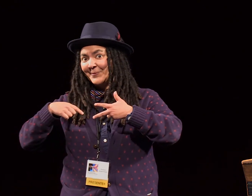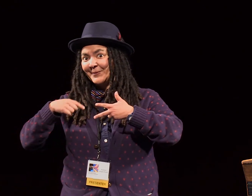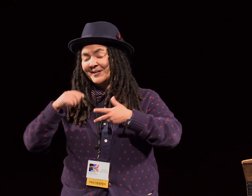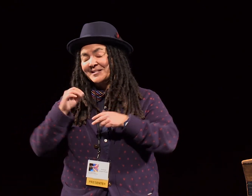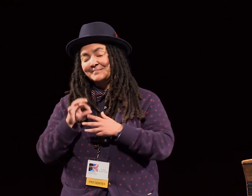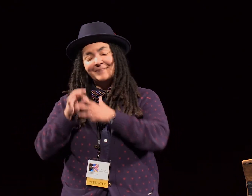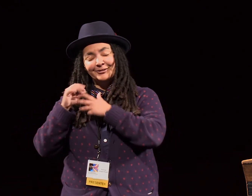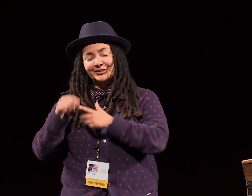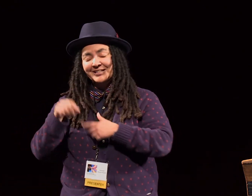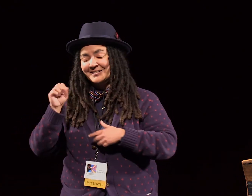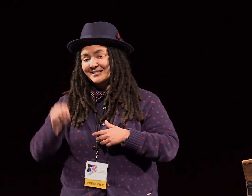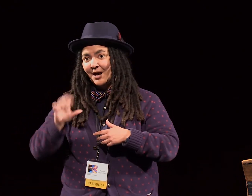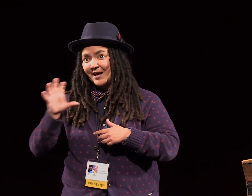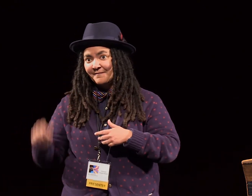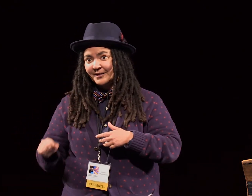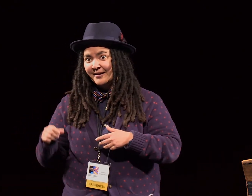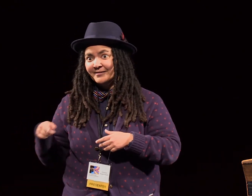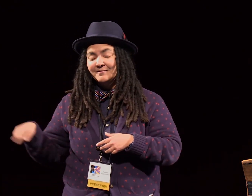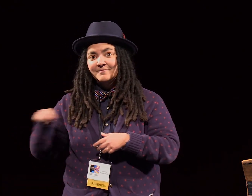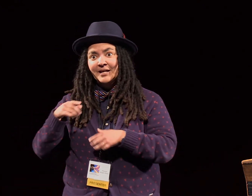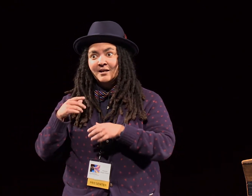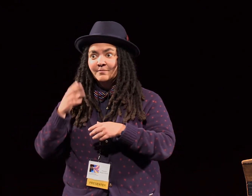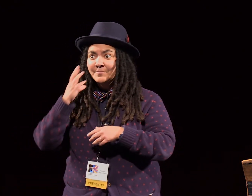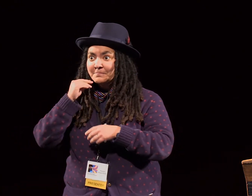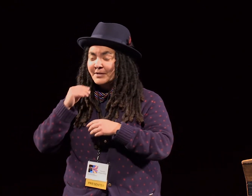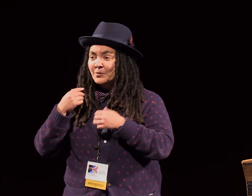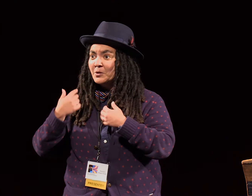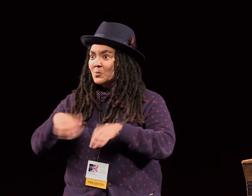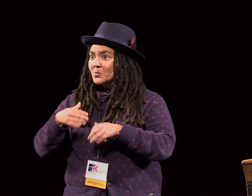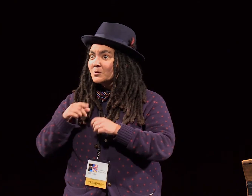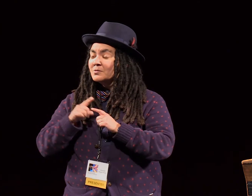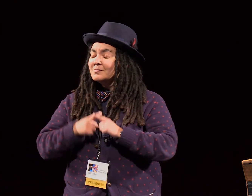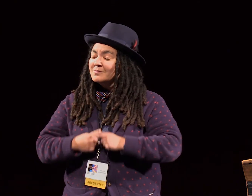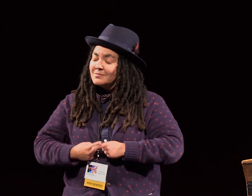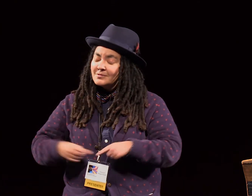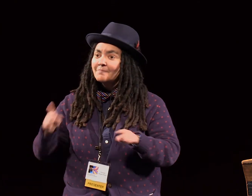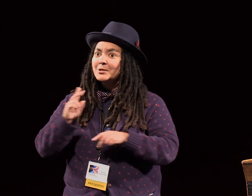We're all Deaf here. It's a unique experience. And also, I'm from South Africa.